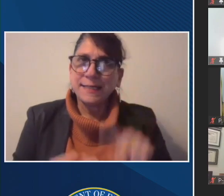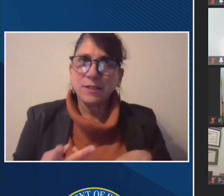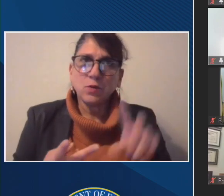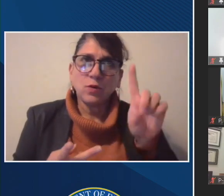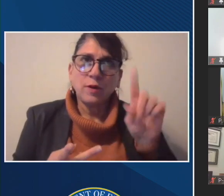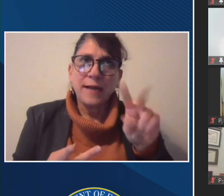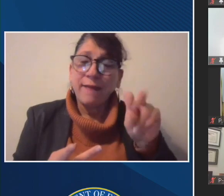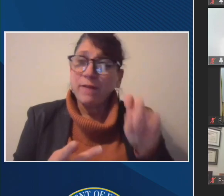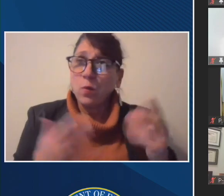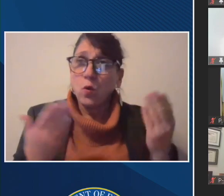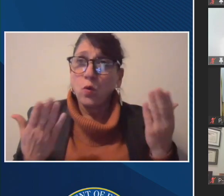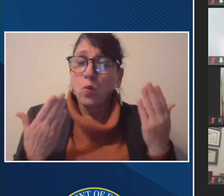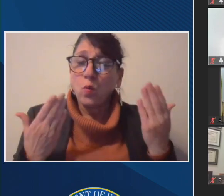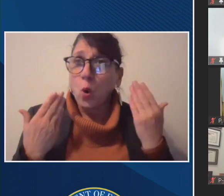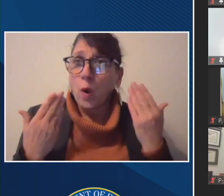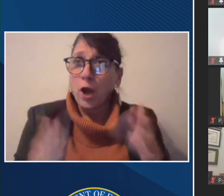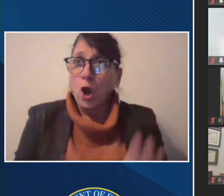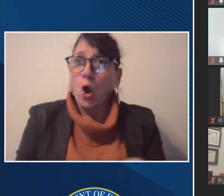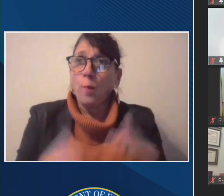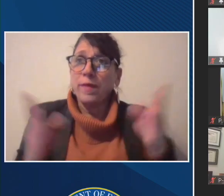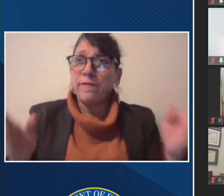floor for discussion with the negotiators.